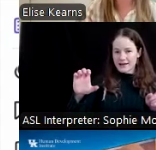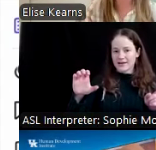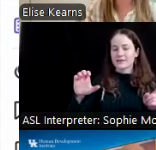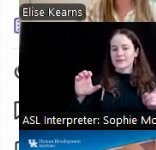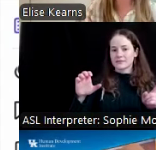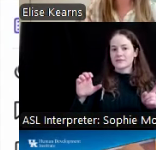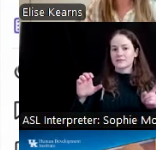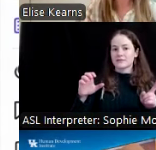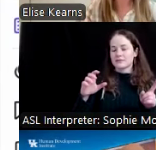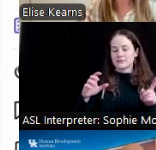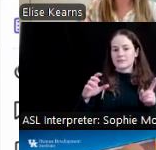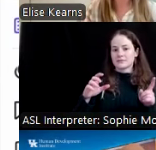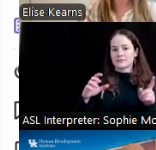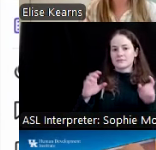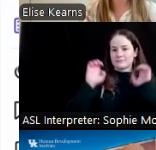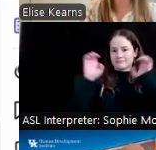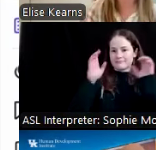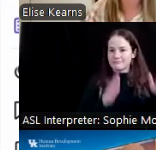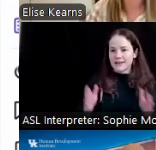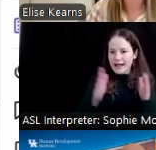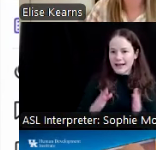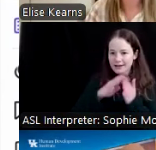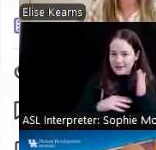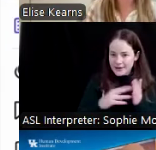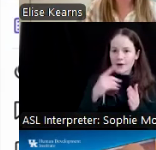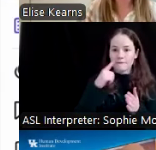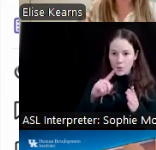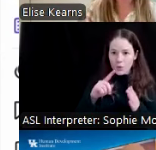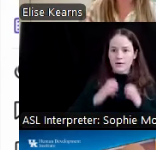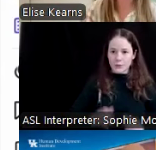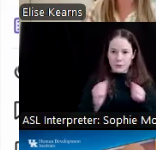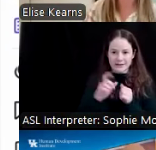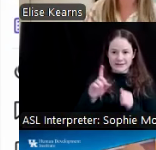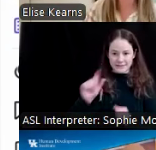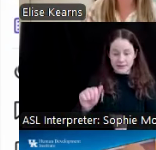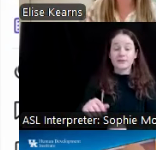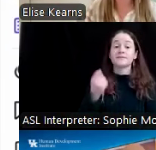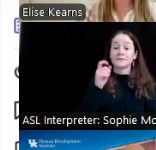disabilities. And anaerobic means just for very briefly, it's a very short term